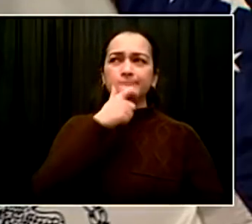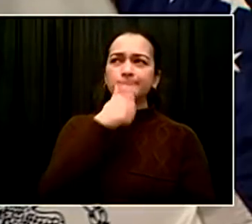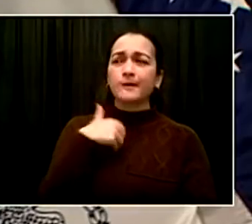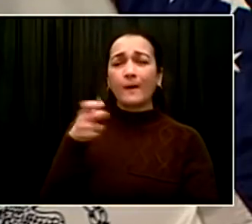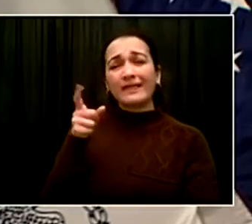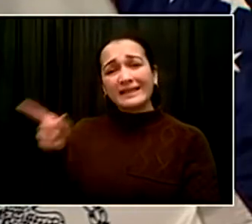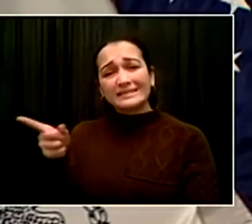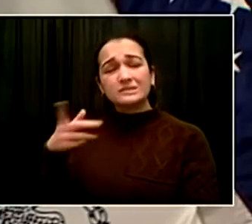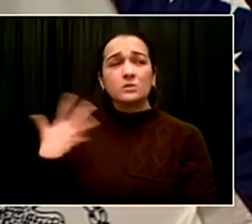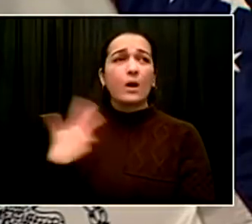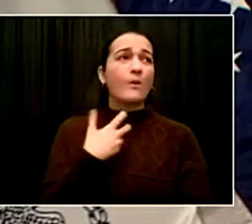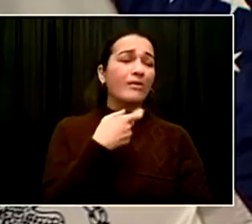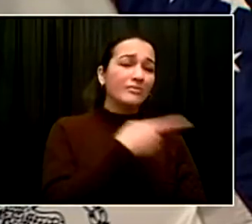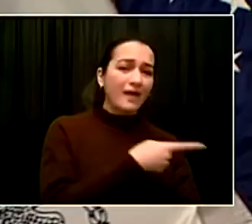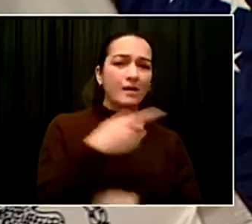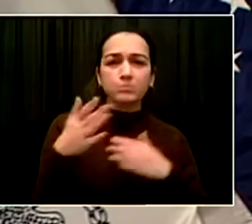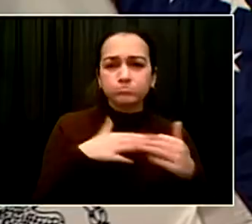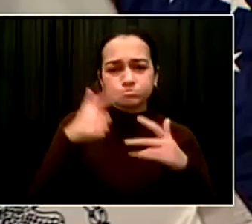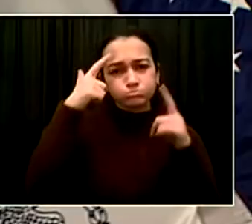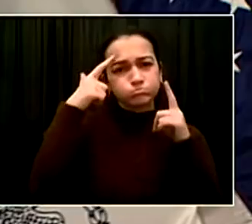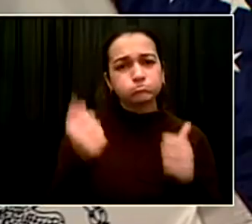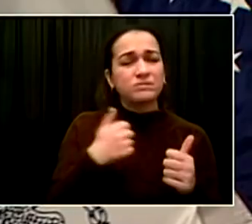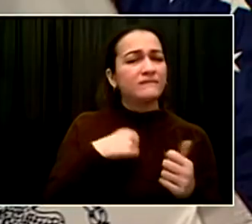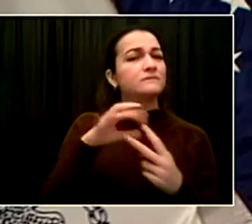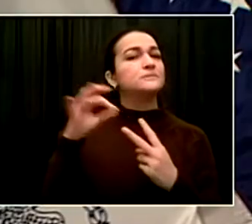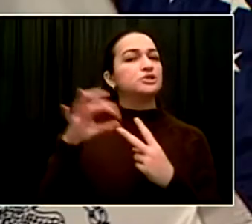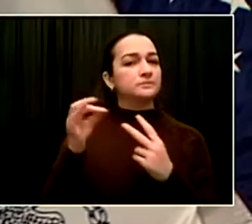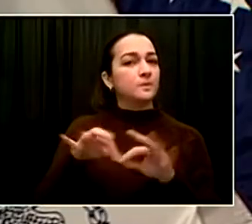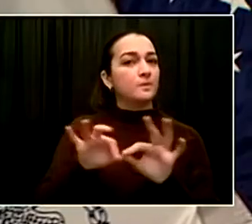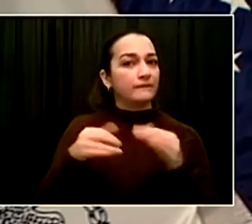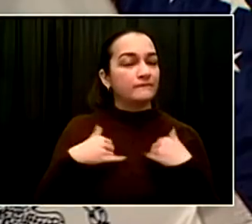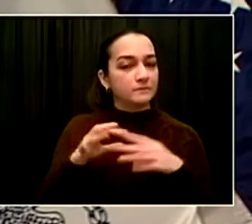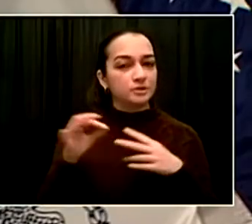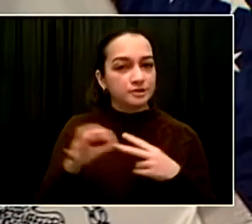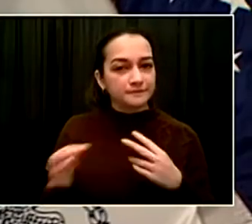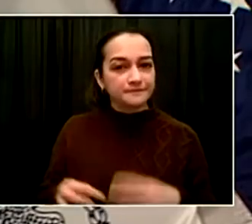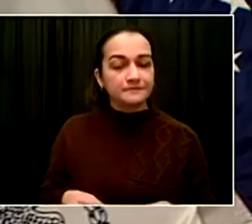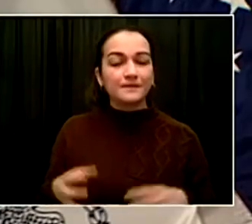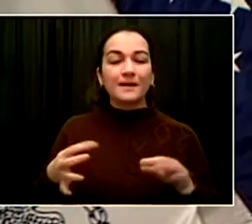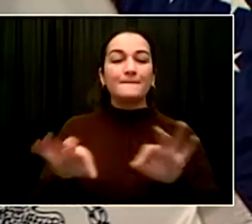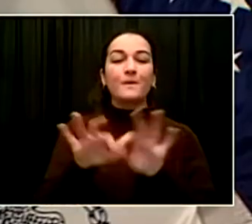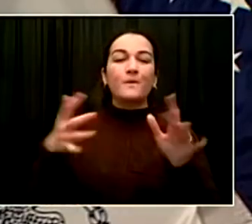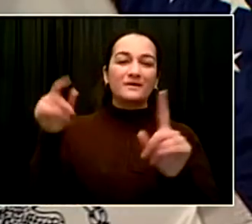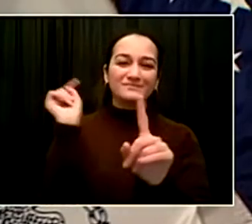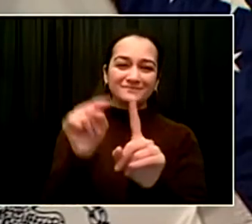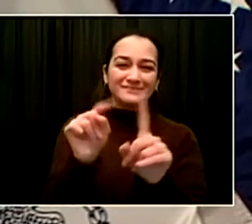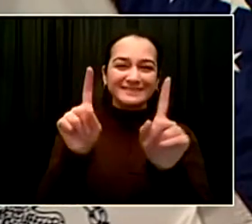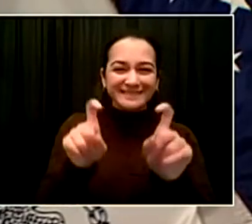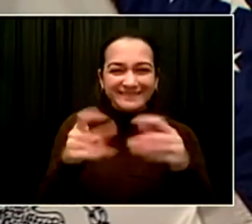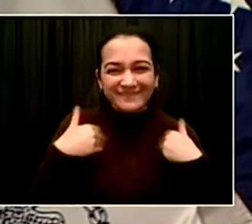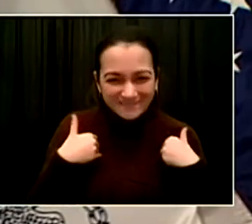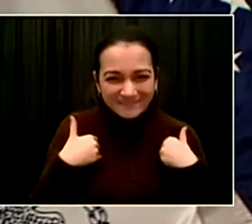IF WE'RE HAVING ANY PROBLEM WITH CONTRACTORS, WE HAVE TO HOLD THEM ACCOUNTABLE AND MAKE SURE THE SERVICE IS JUST AS